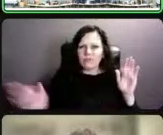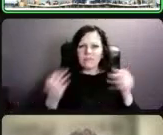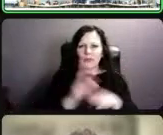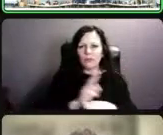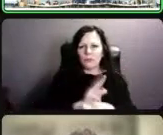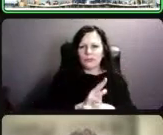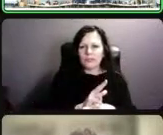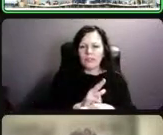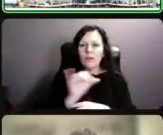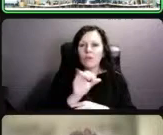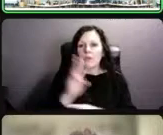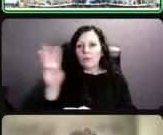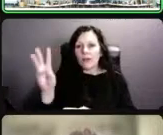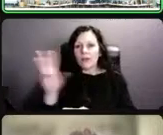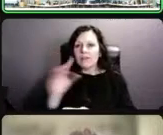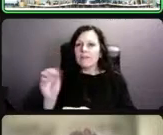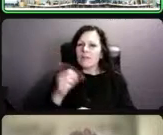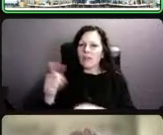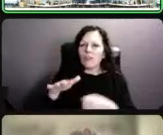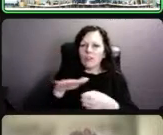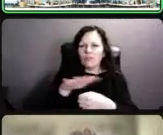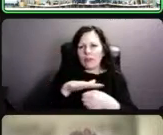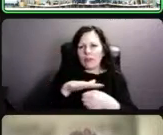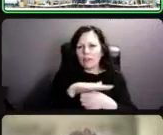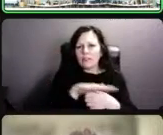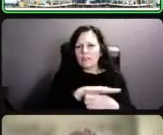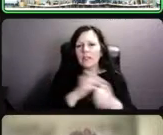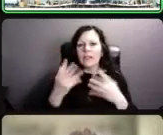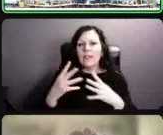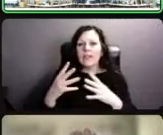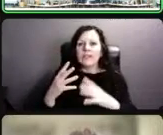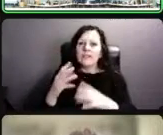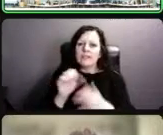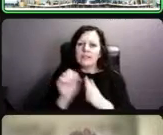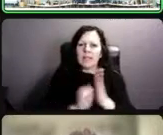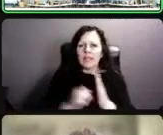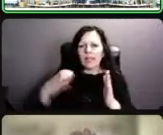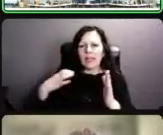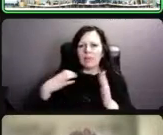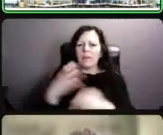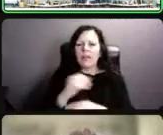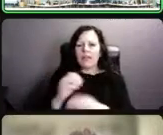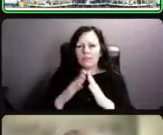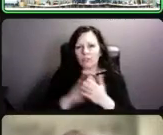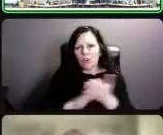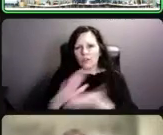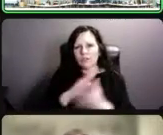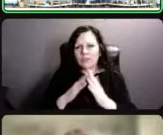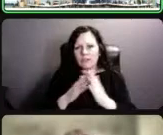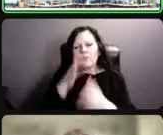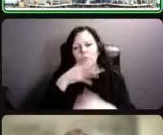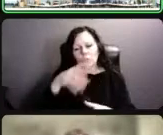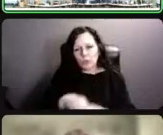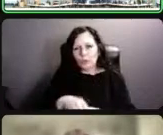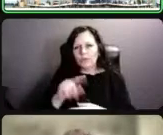THIS TYPE OF TAX IS WIDESPREAD IN CITIES IN OTHER PARTS OF